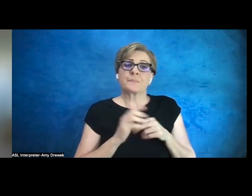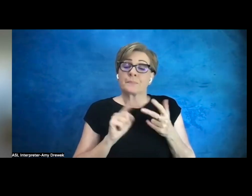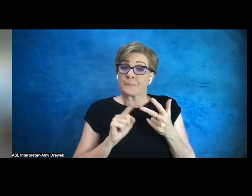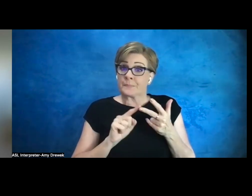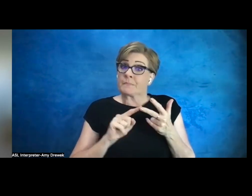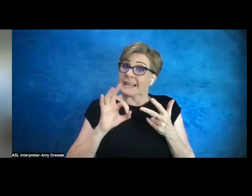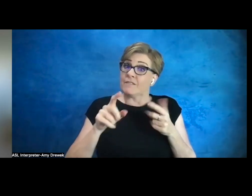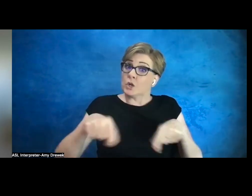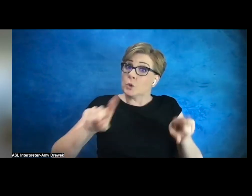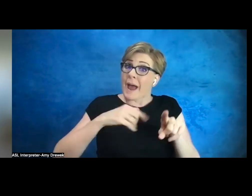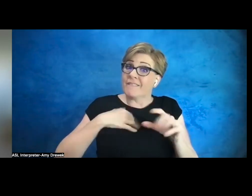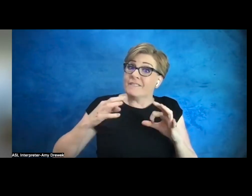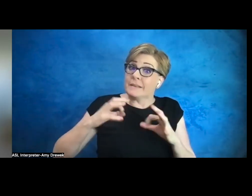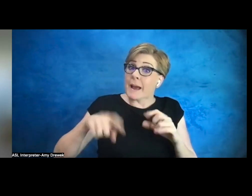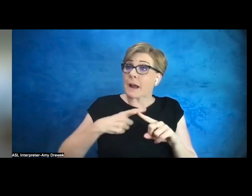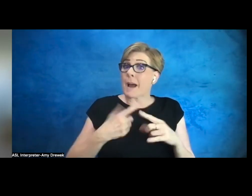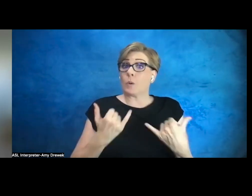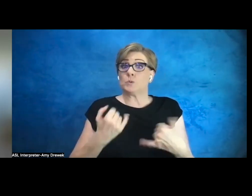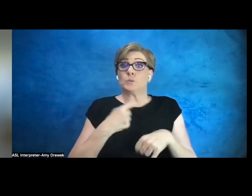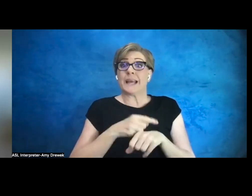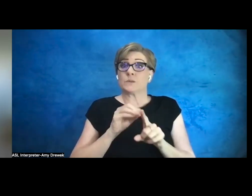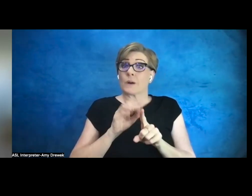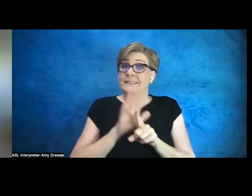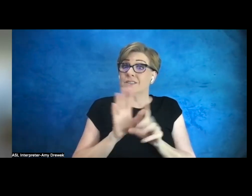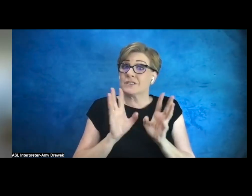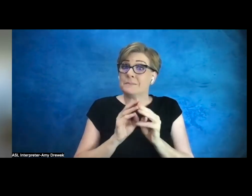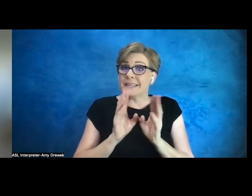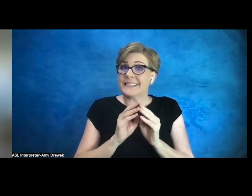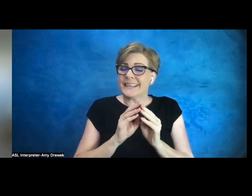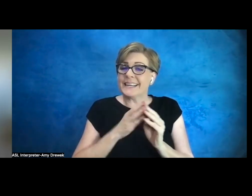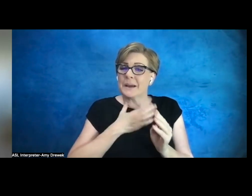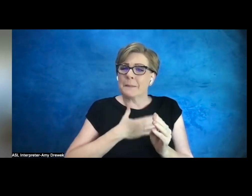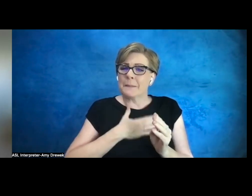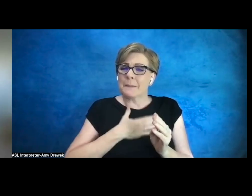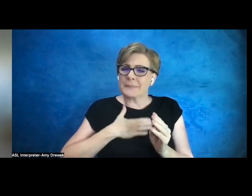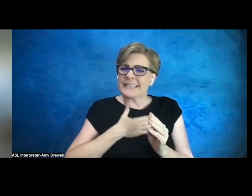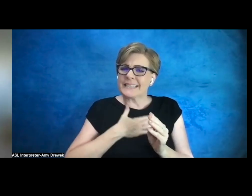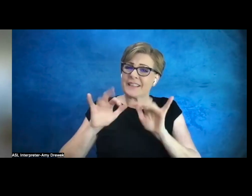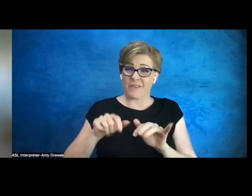about today's orientation, I'd love to hear about how we can improve this. This is our first year